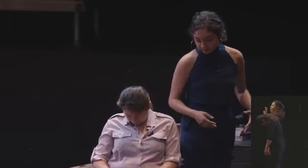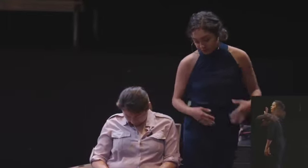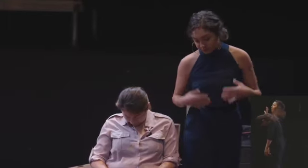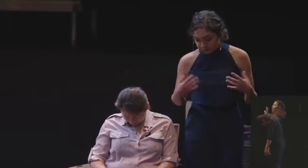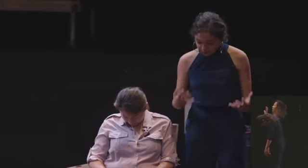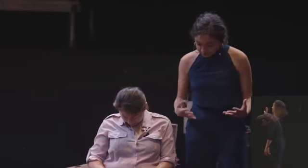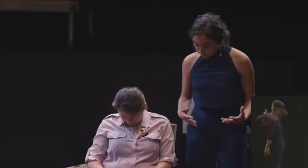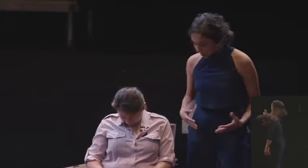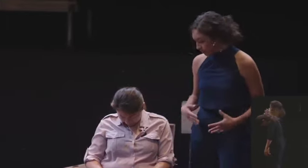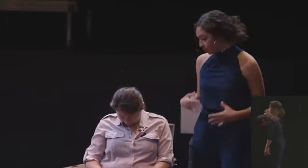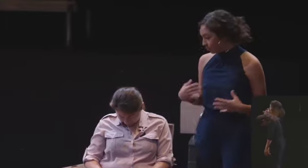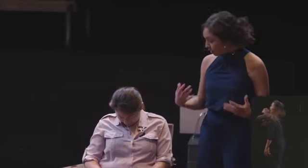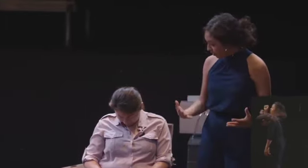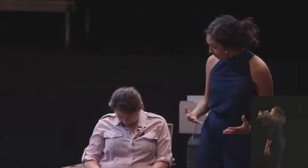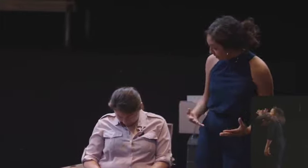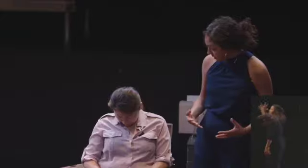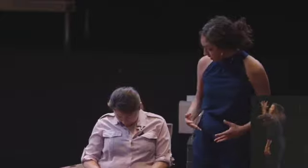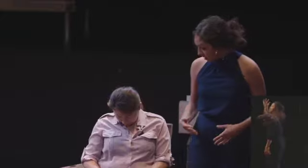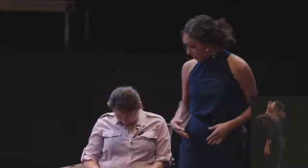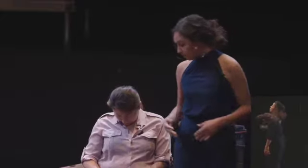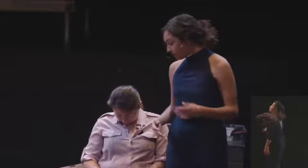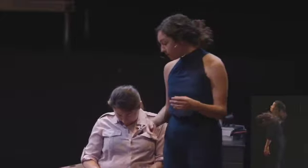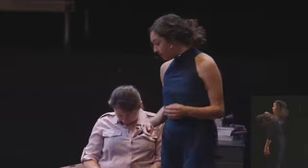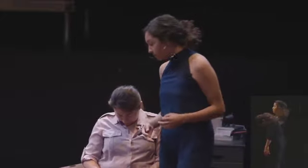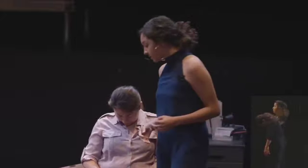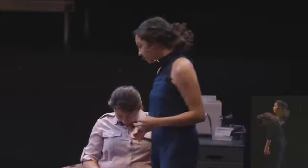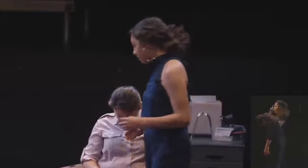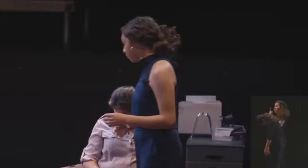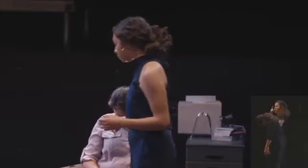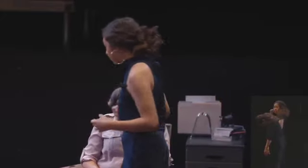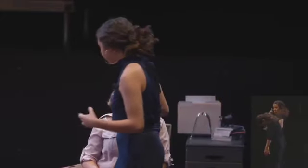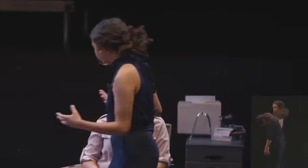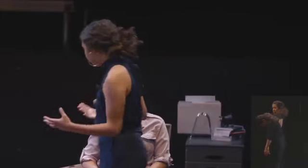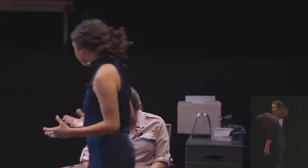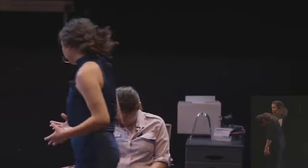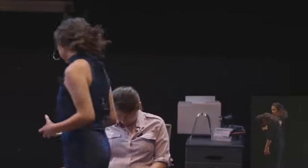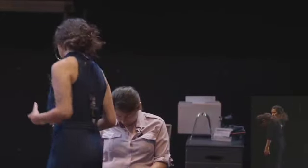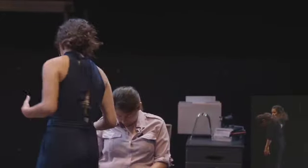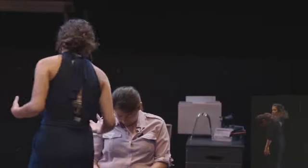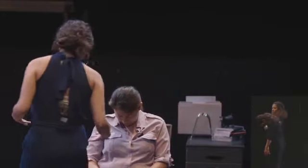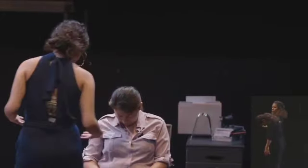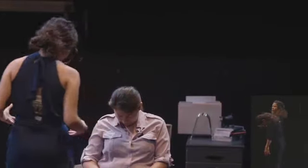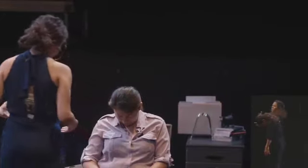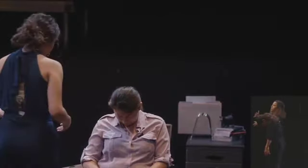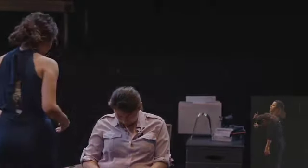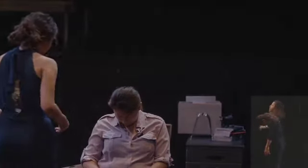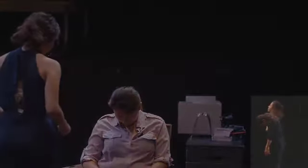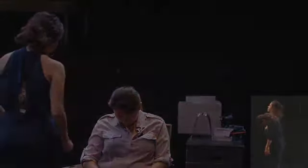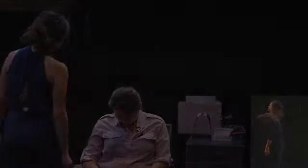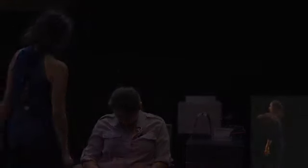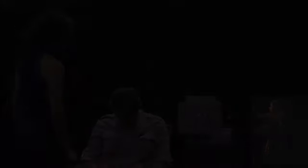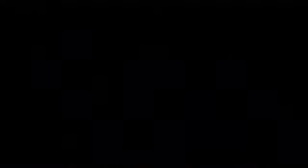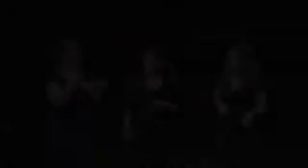And the better you feel, the deeper you go. And I wonder if you've noticed that the more you breathe, the more you relax? [stage manager] Hold please. [AD] havalah.